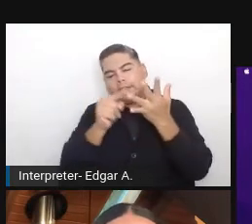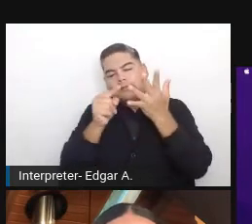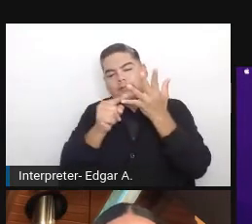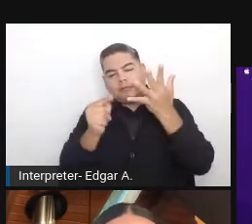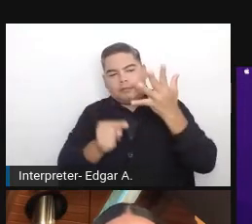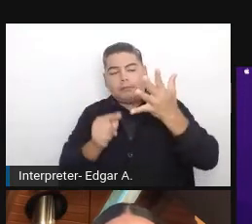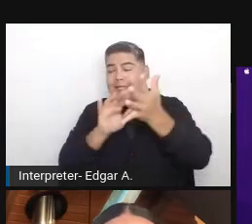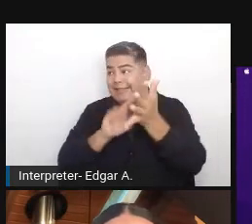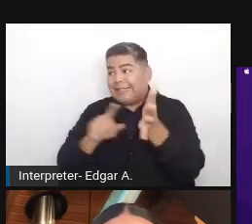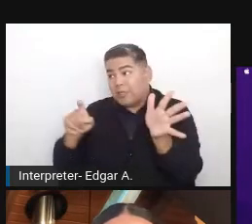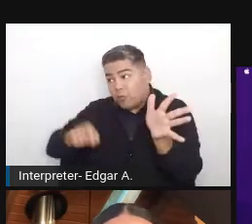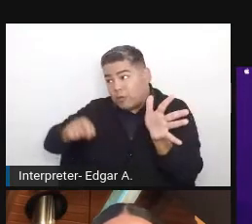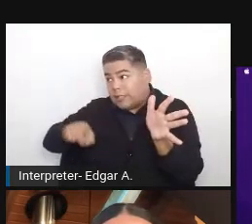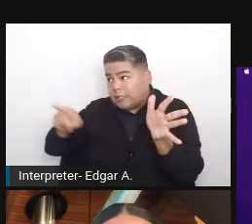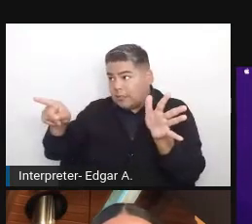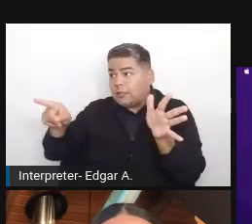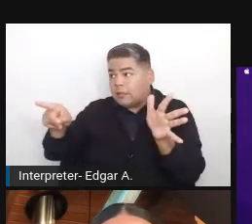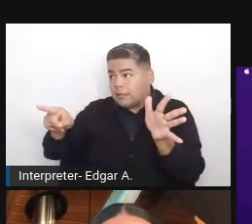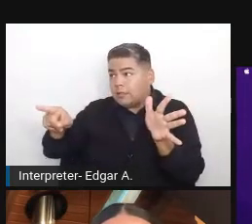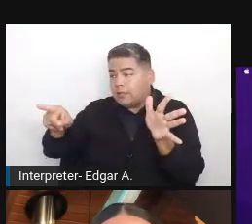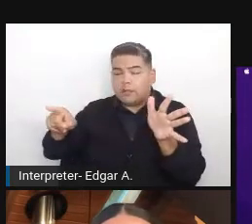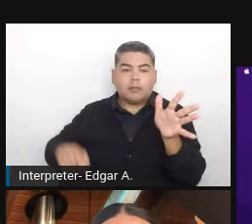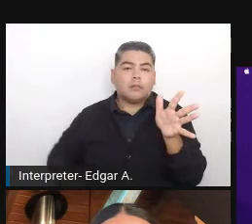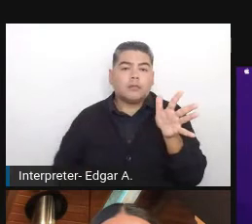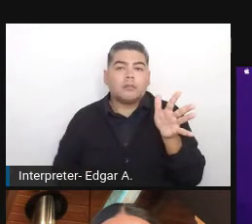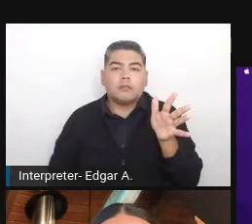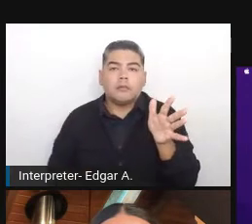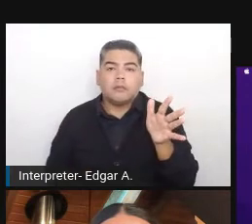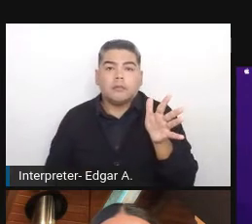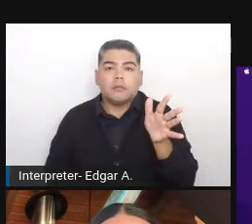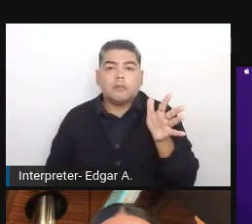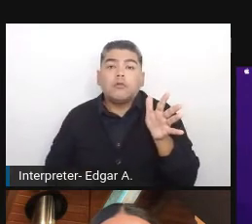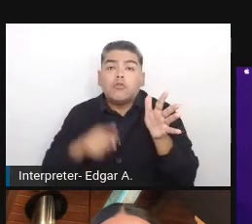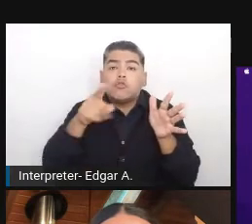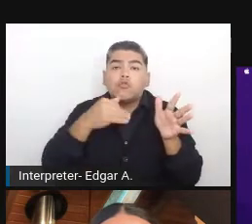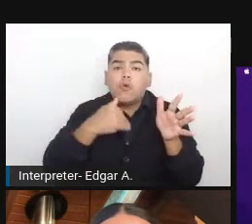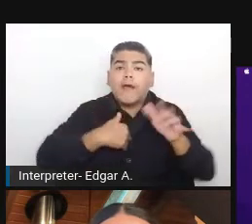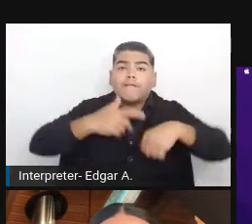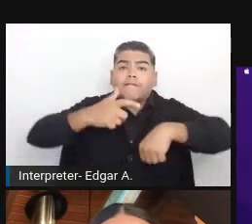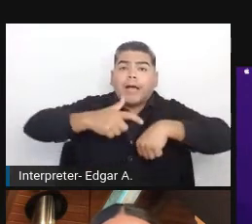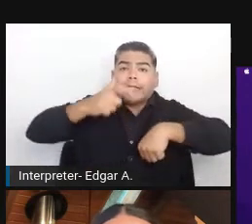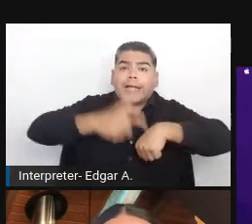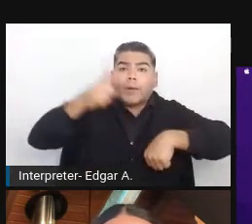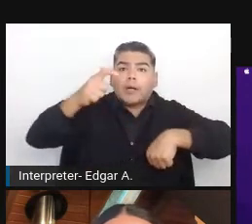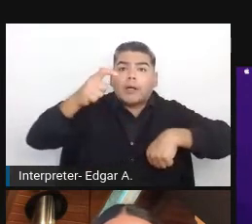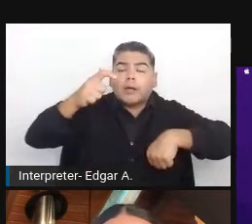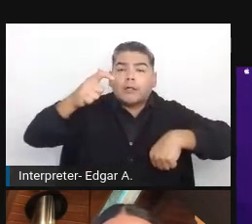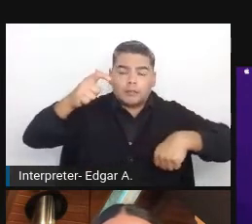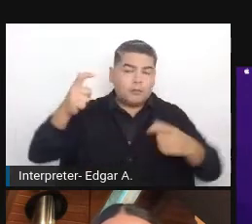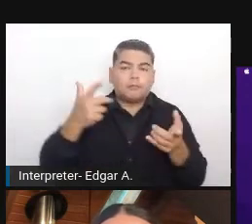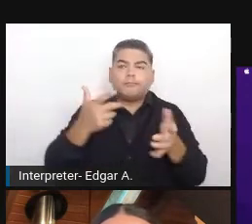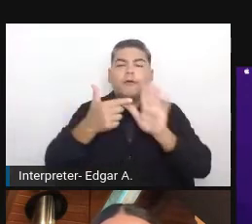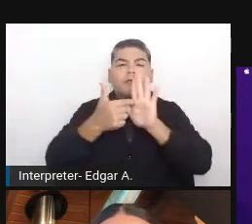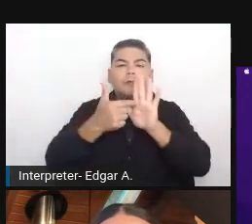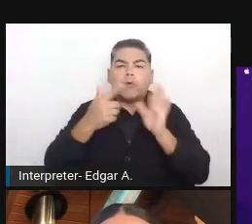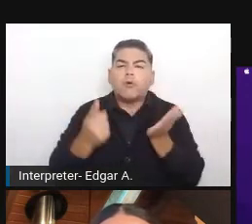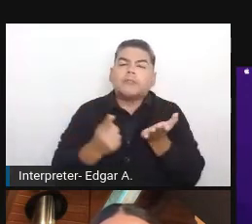Do you have a timer on your form? For example, for security reasons?